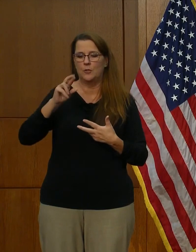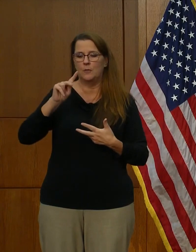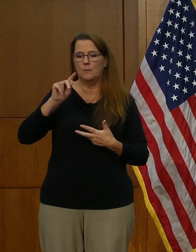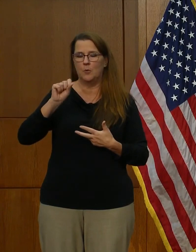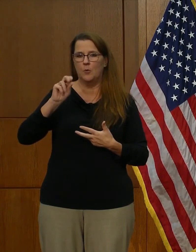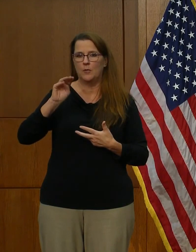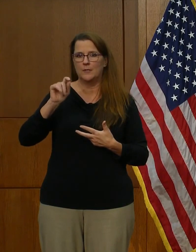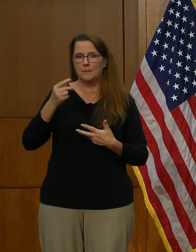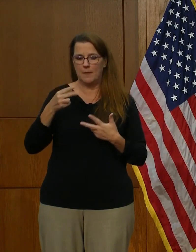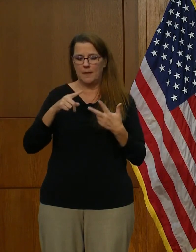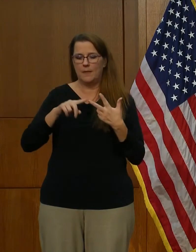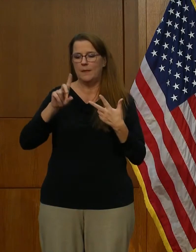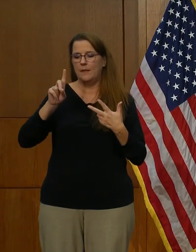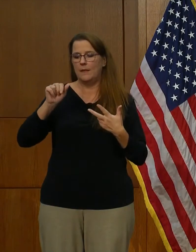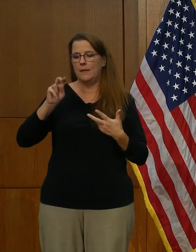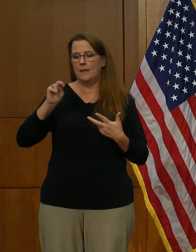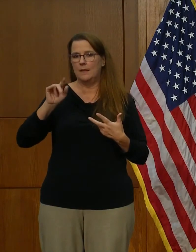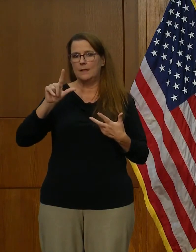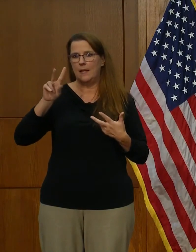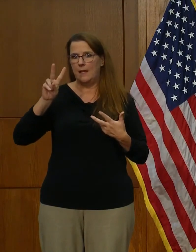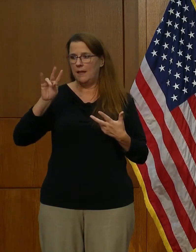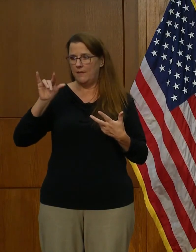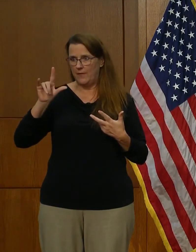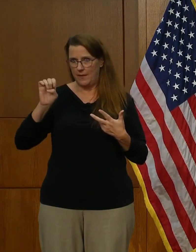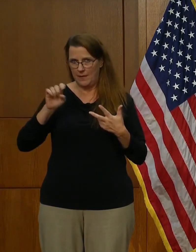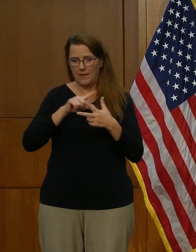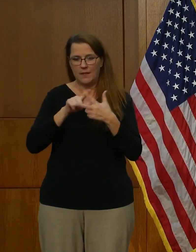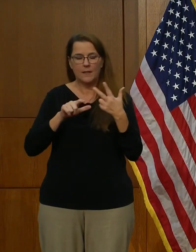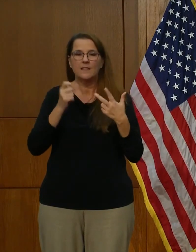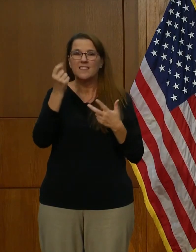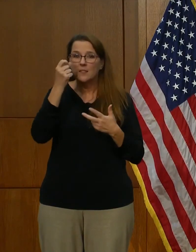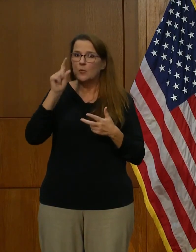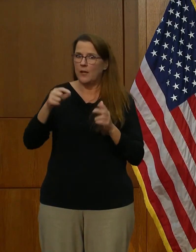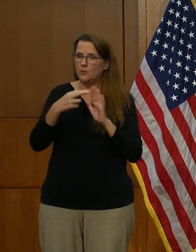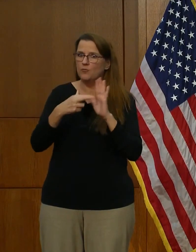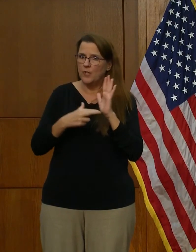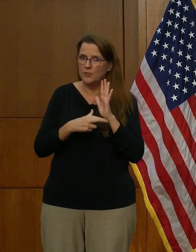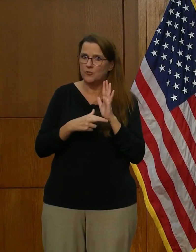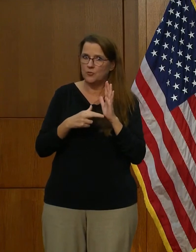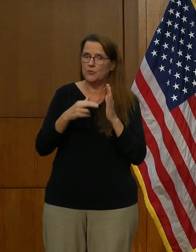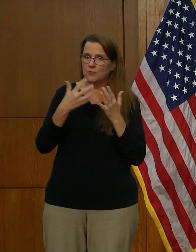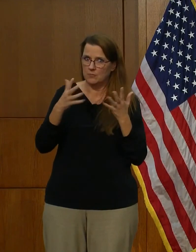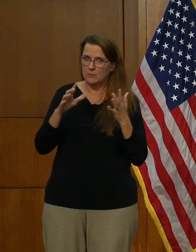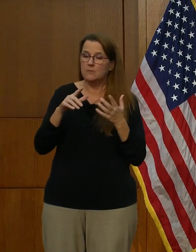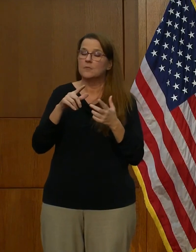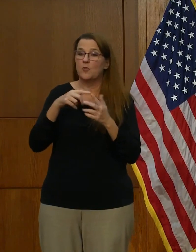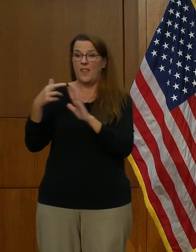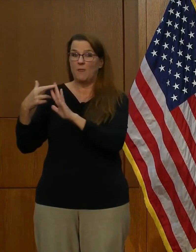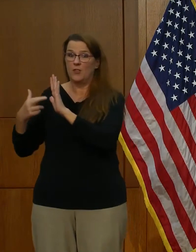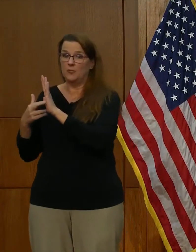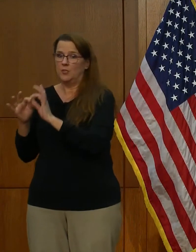IS PETERSBURG. PORT SMITH, DANVILLE. THESE ARE ON LEE